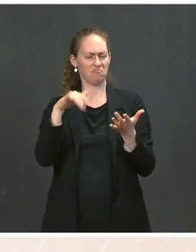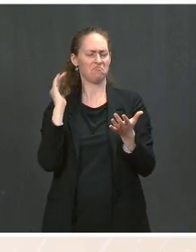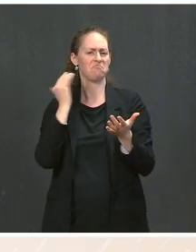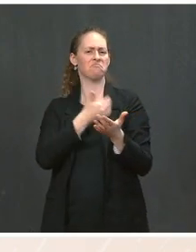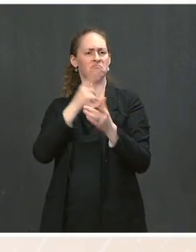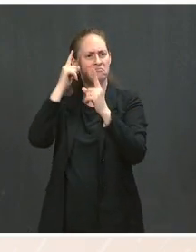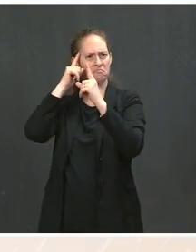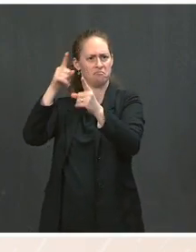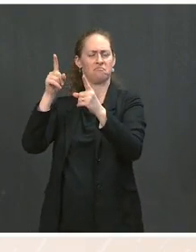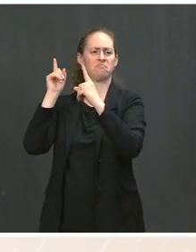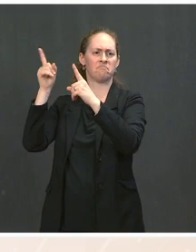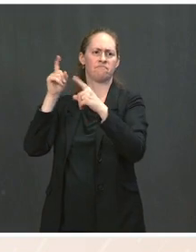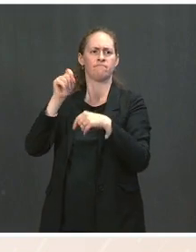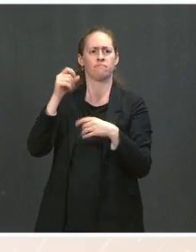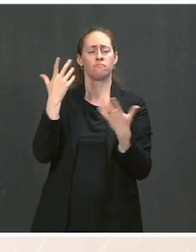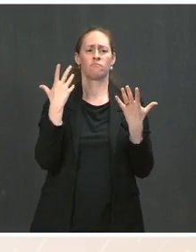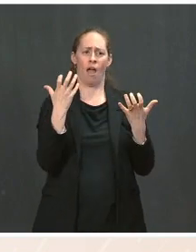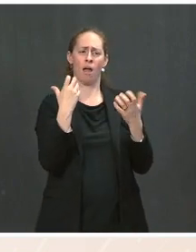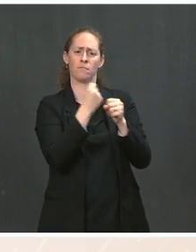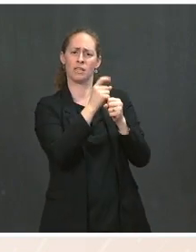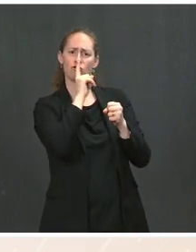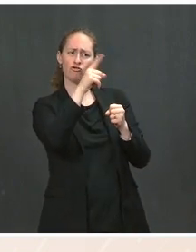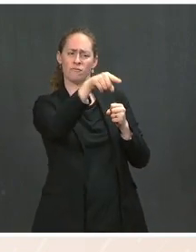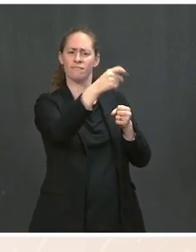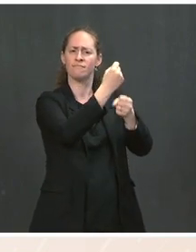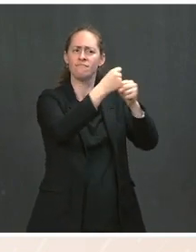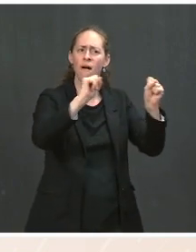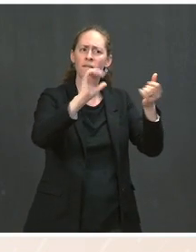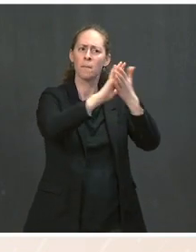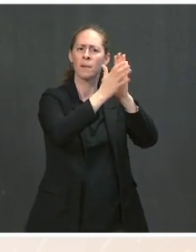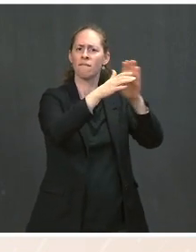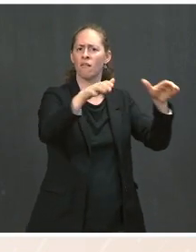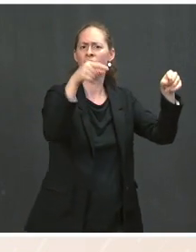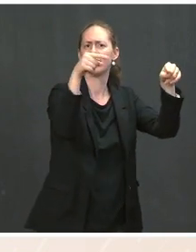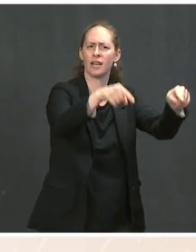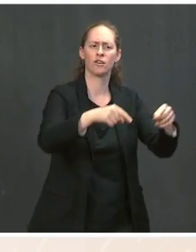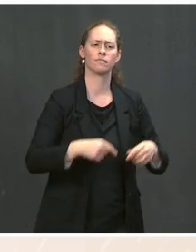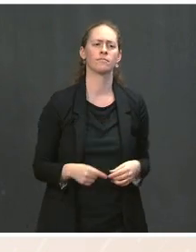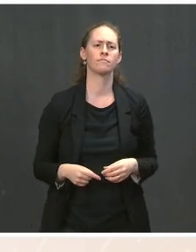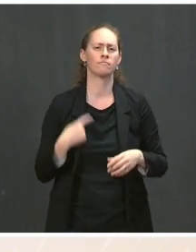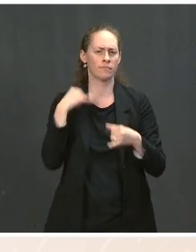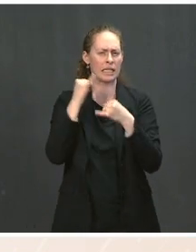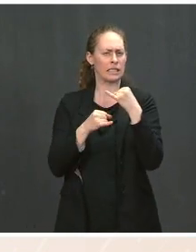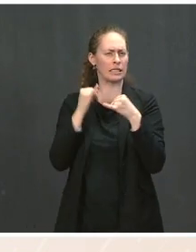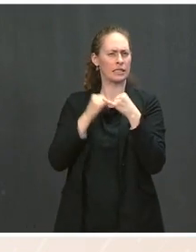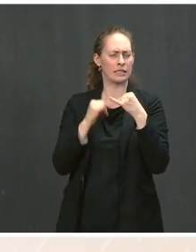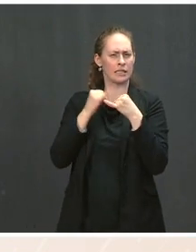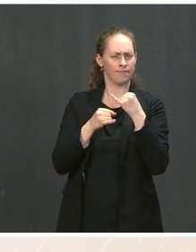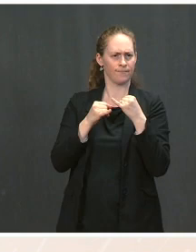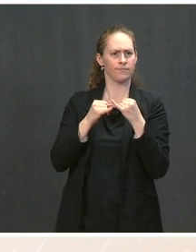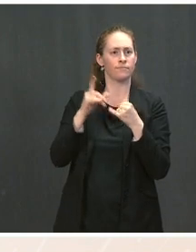there as well to help with that. The Press: And the last one: Yesterday, you guys said that you'd keep the temporary